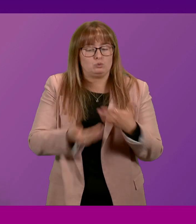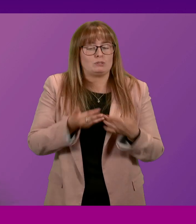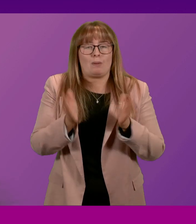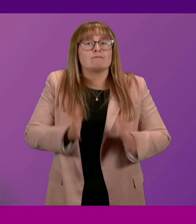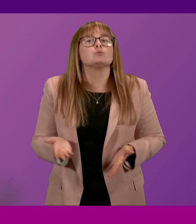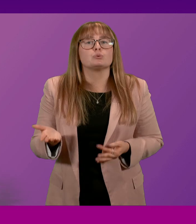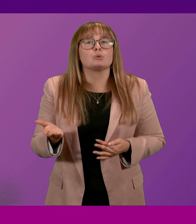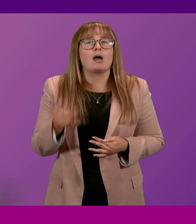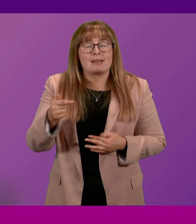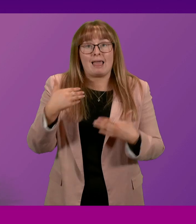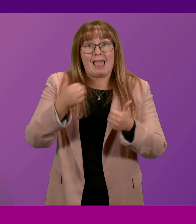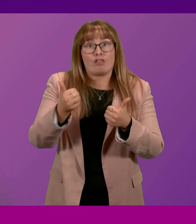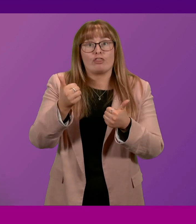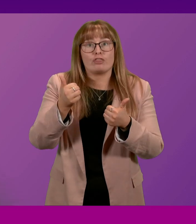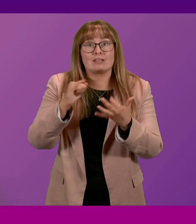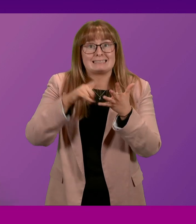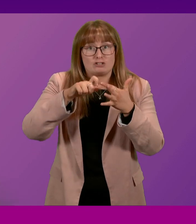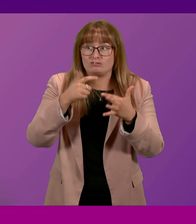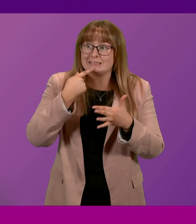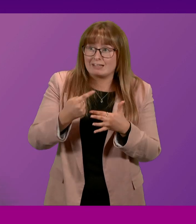Cabinet Secretary for Health and Social Care is insisting that NHS Lothian addresses those issues,